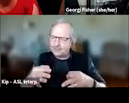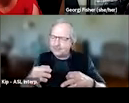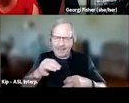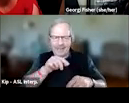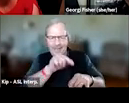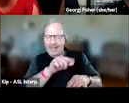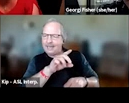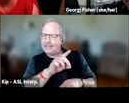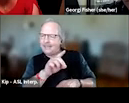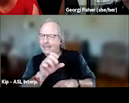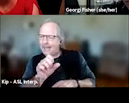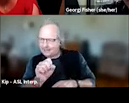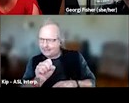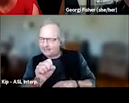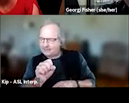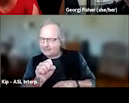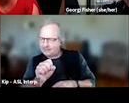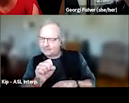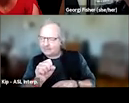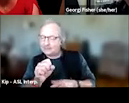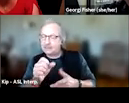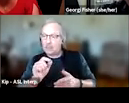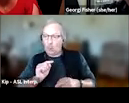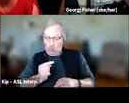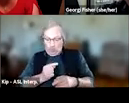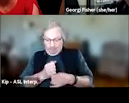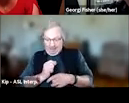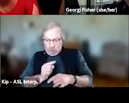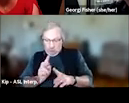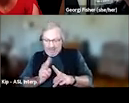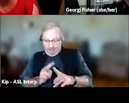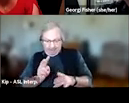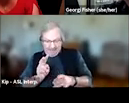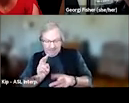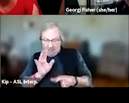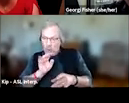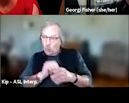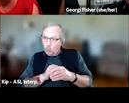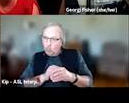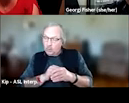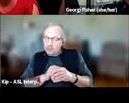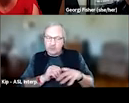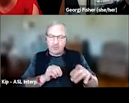What can we, you know, make sure that our applications include so that at the SSA office you can make